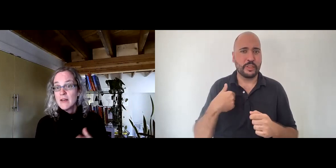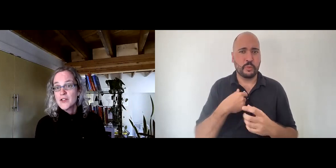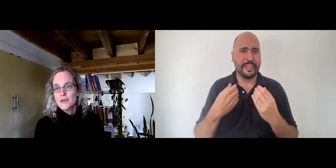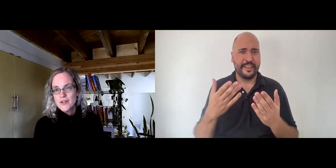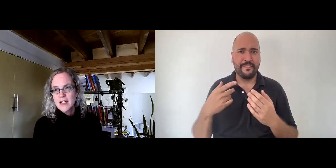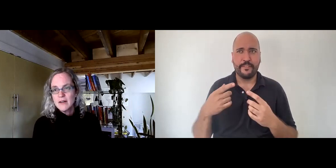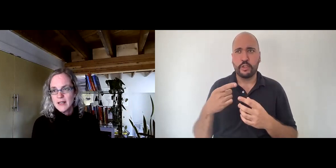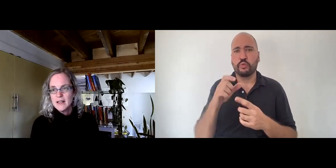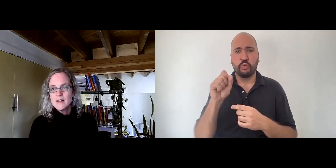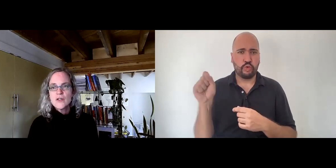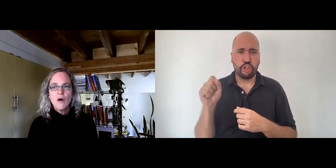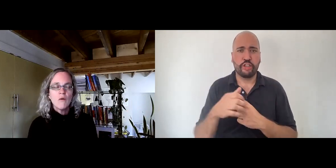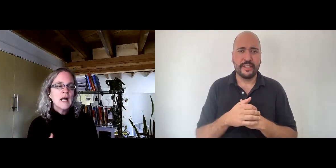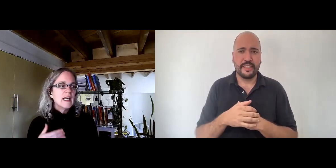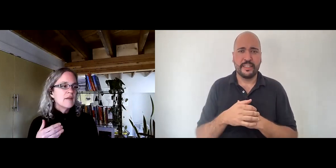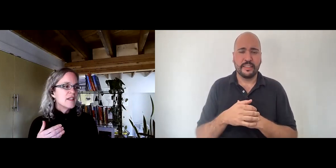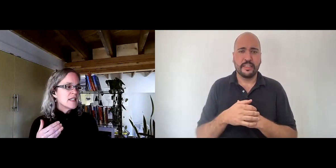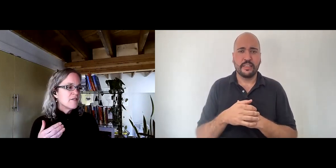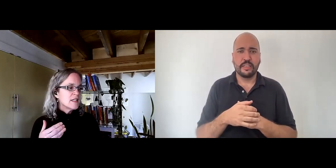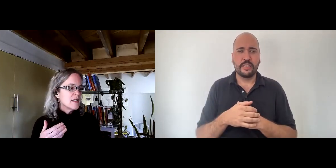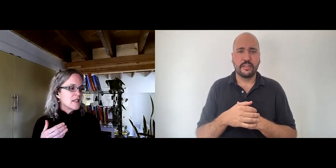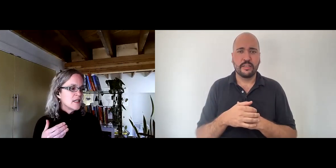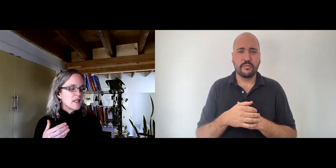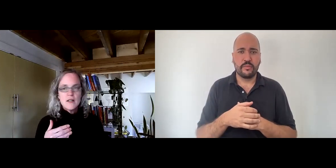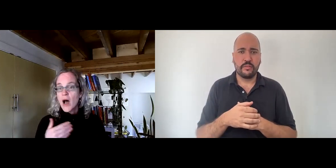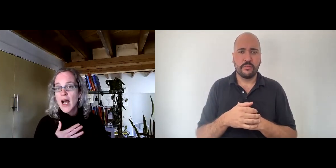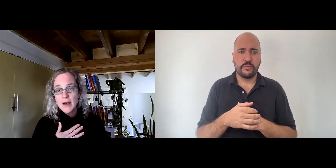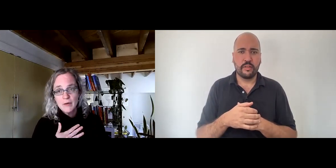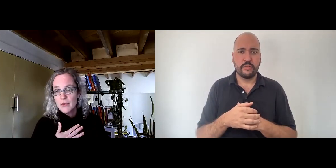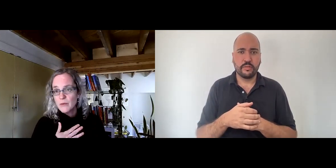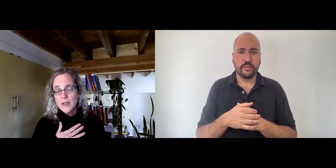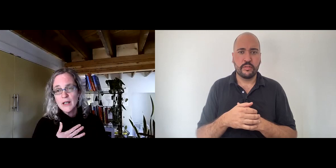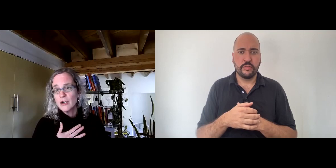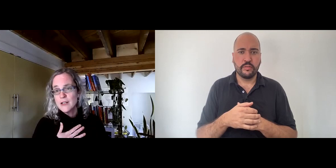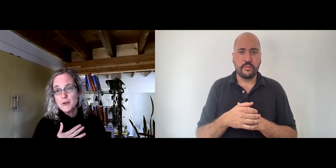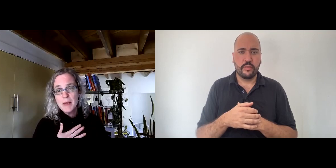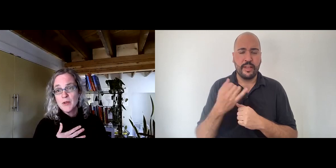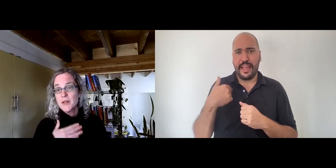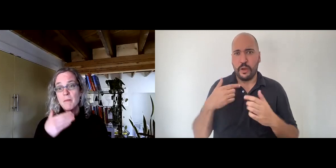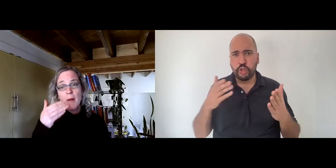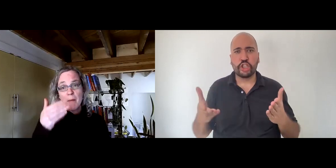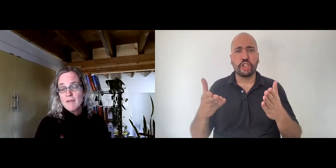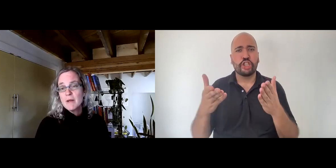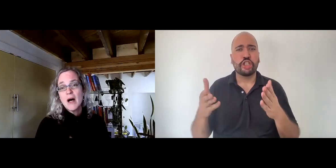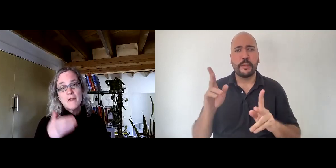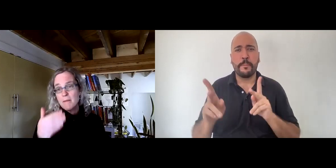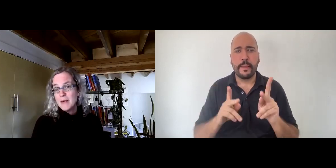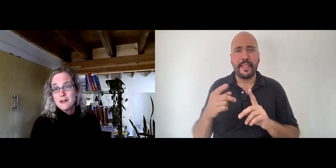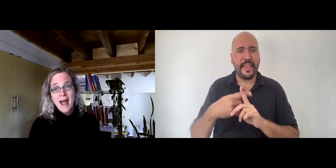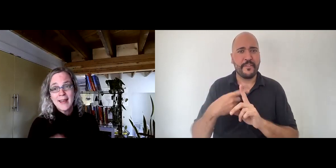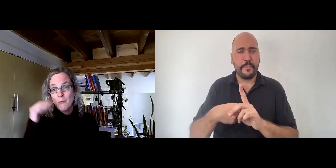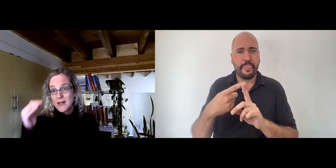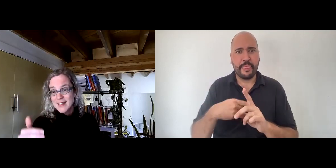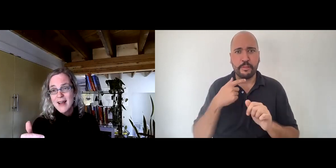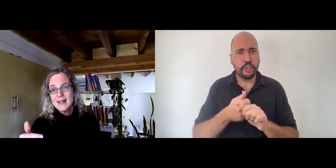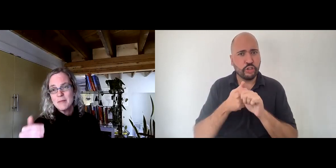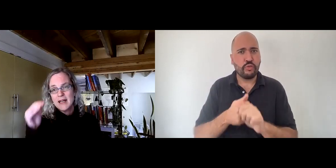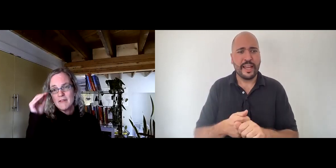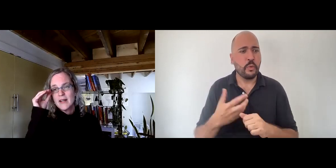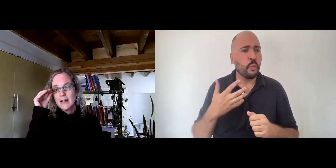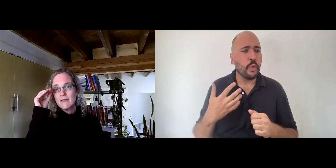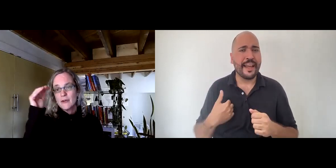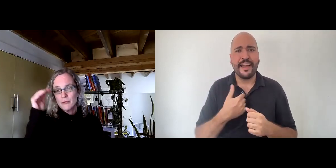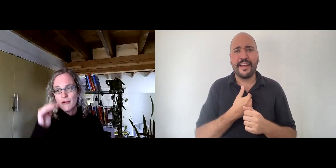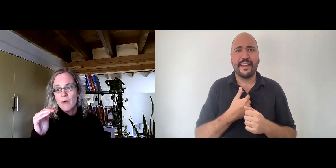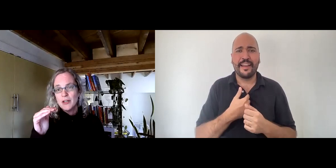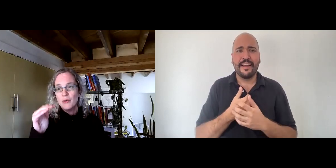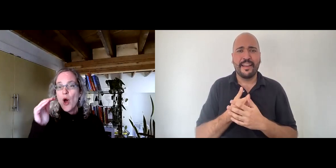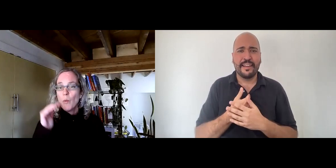So I would encourage people to every month, be tracking what did I end up getting for revenue?